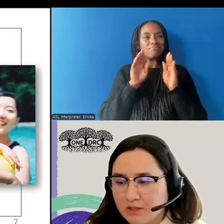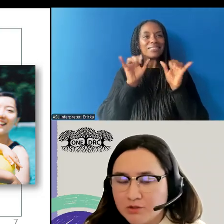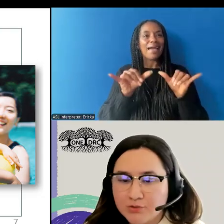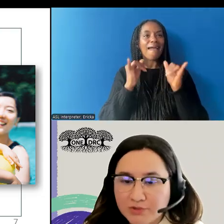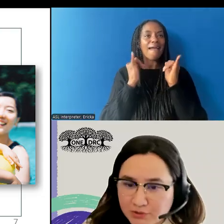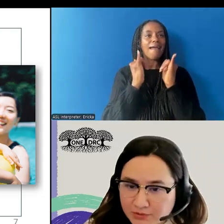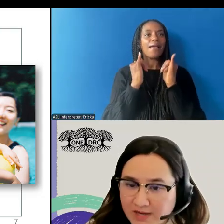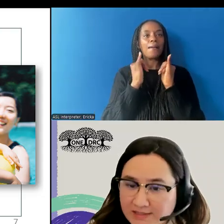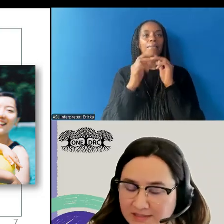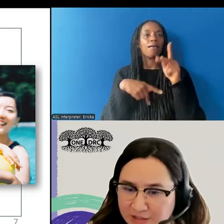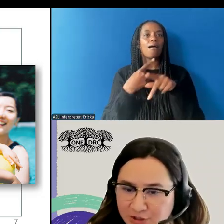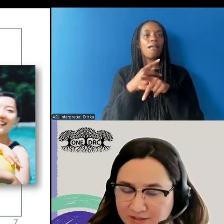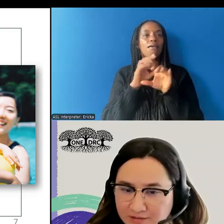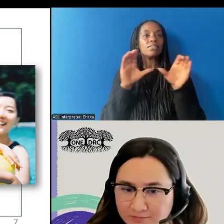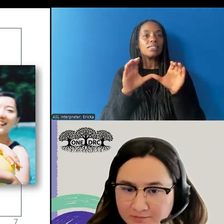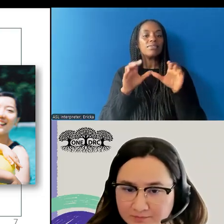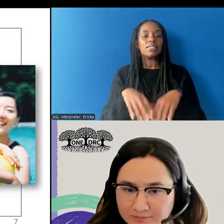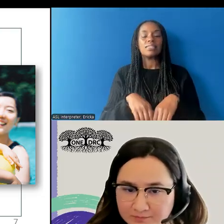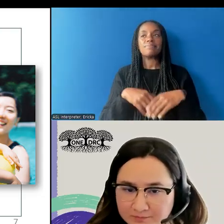to reduce isolation.